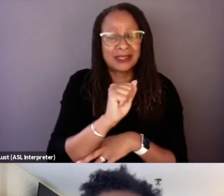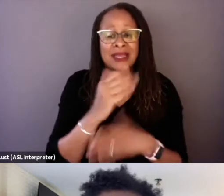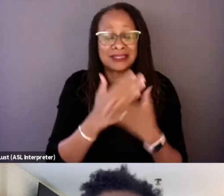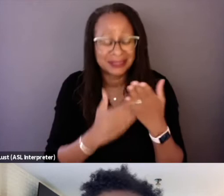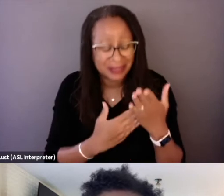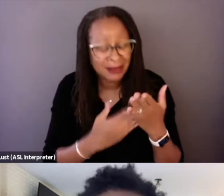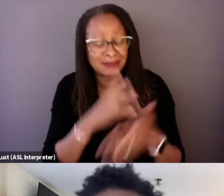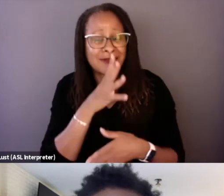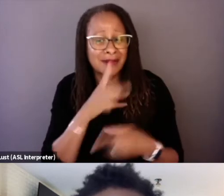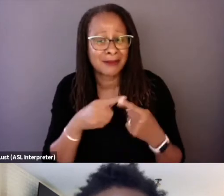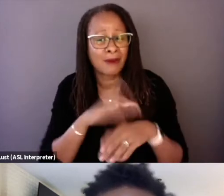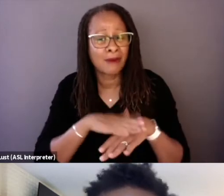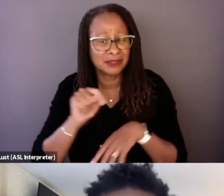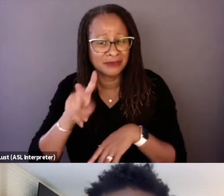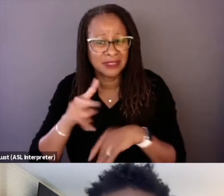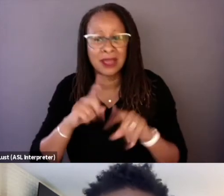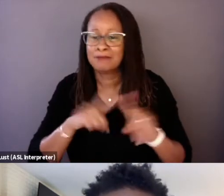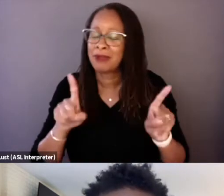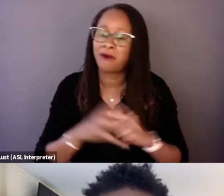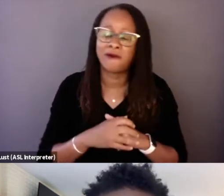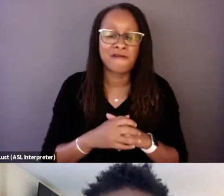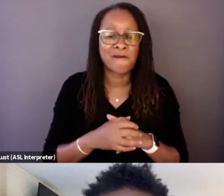but, you know, it was definitely kind of subsumed